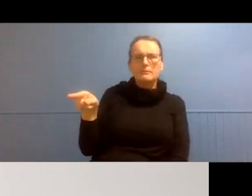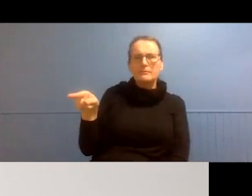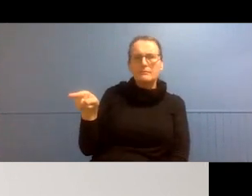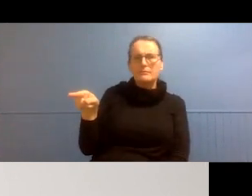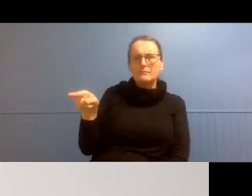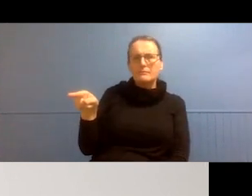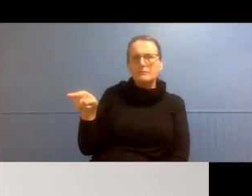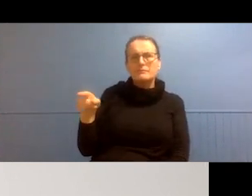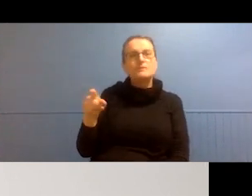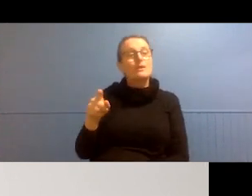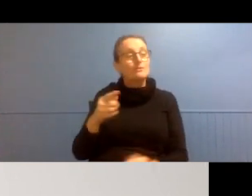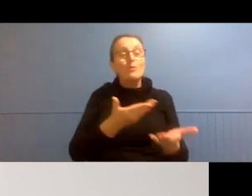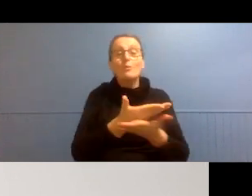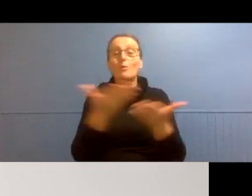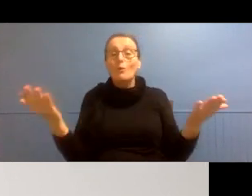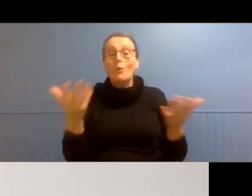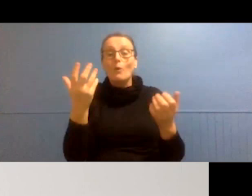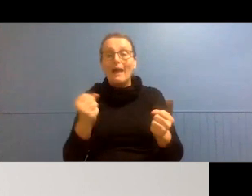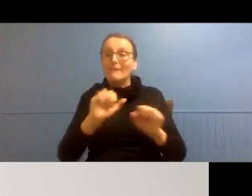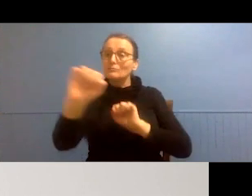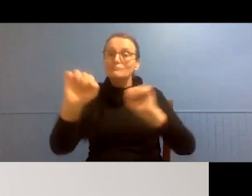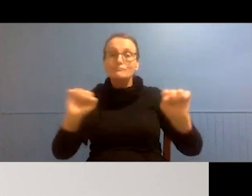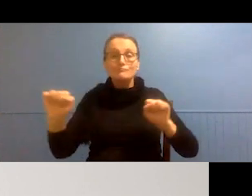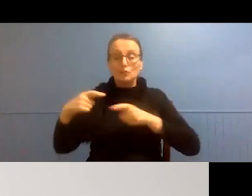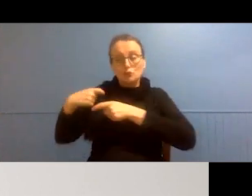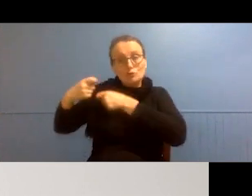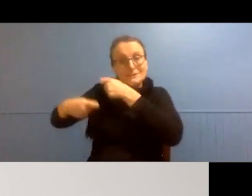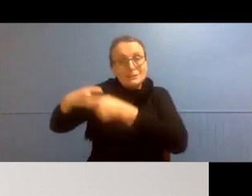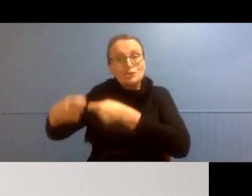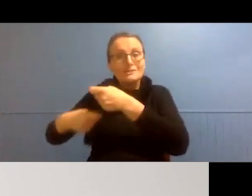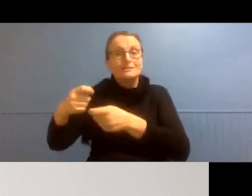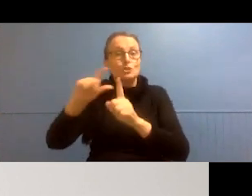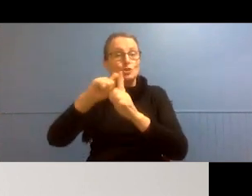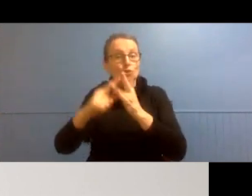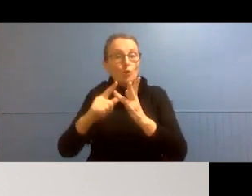" We all have cultures, cultural traditions, practices and ceremonies.